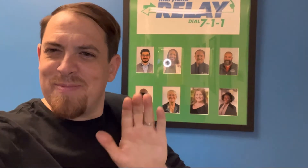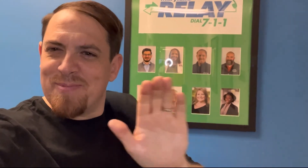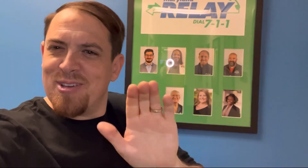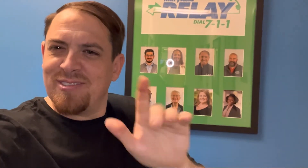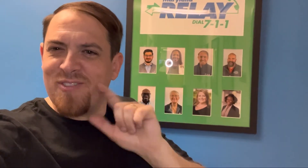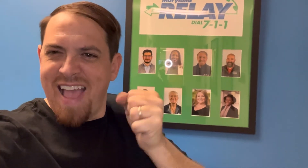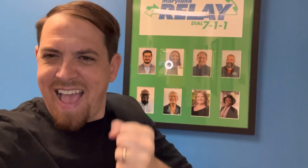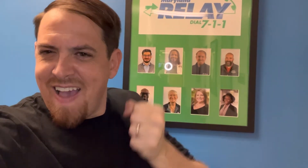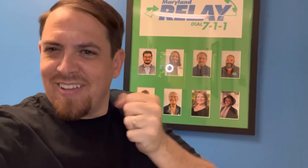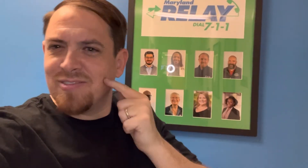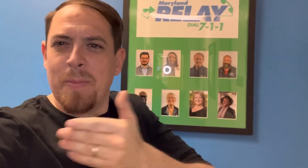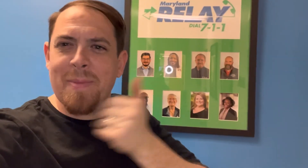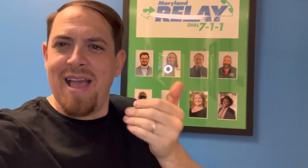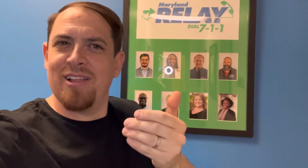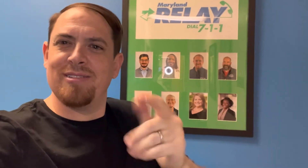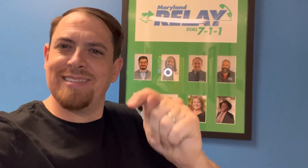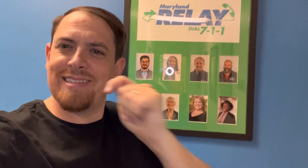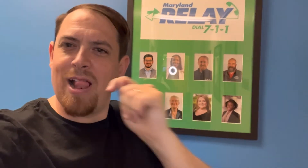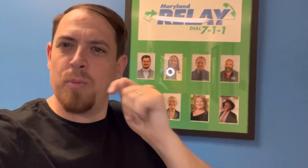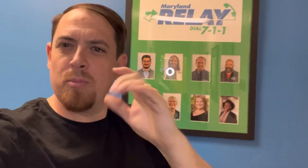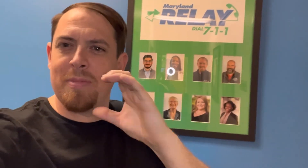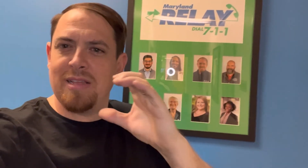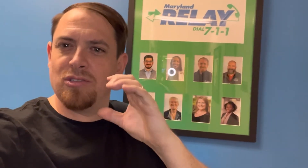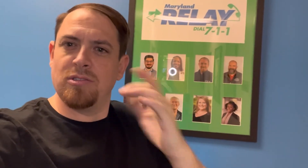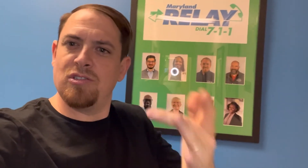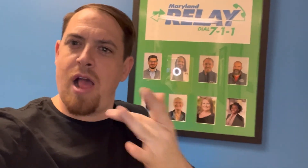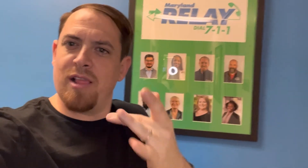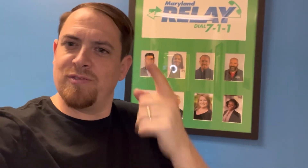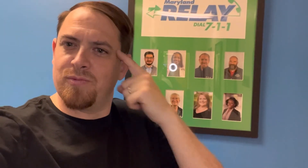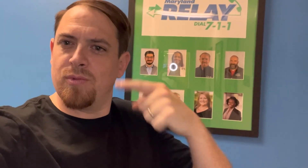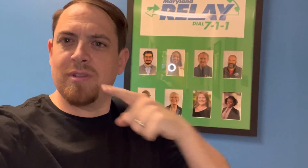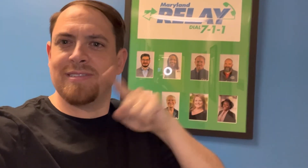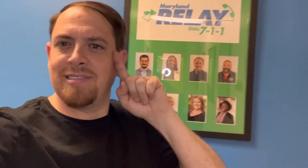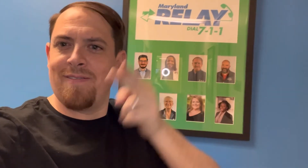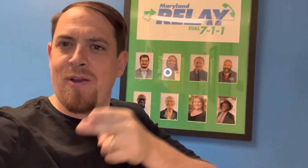folks behind the scenes pushing for better telecommunication access for Deaf and Hard